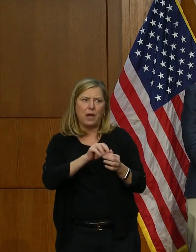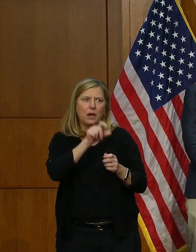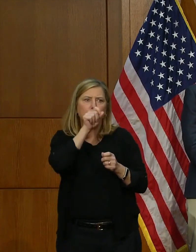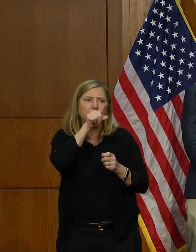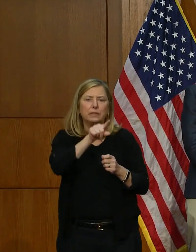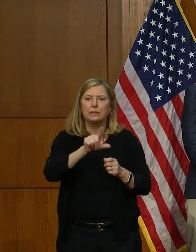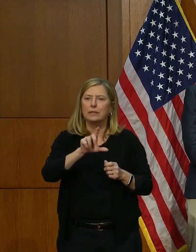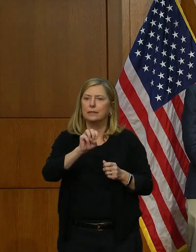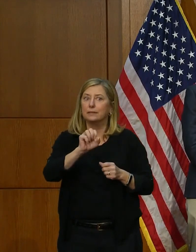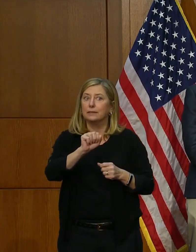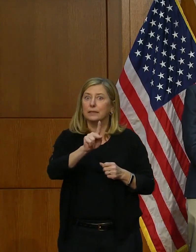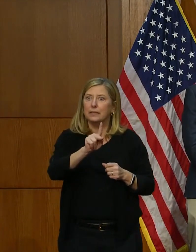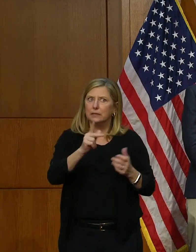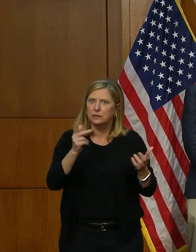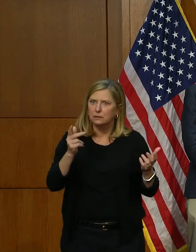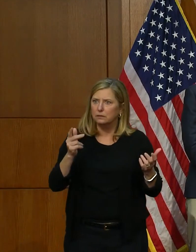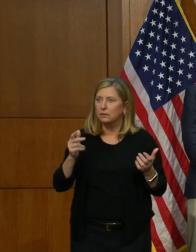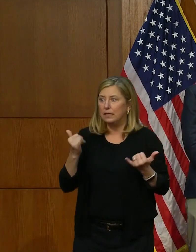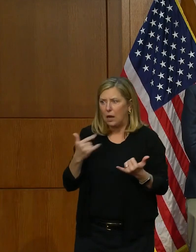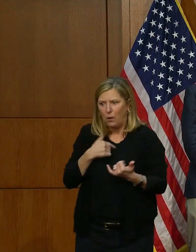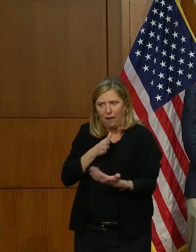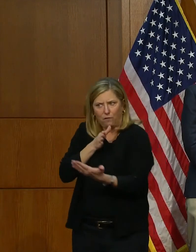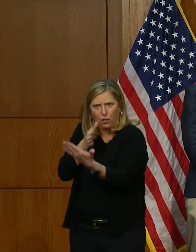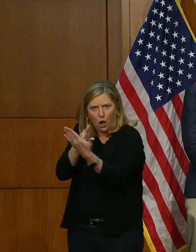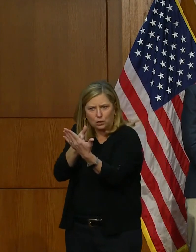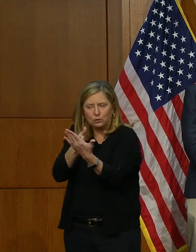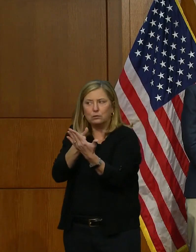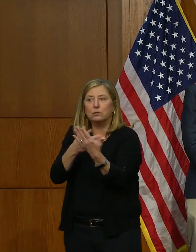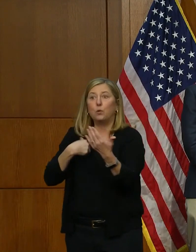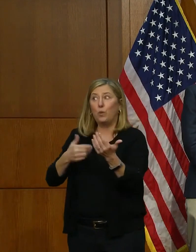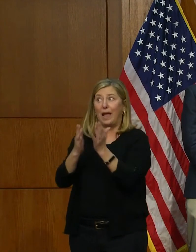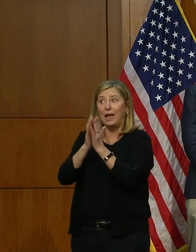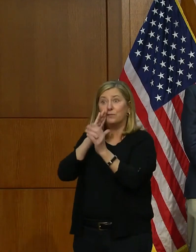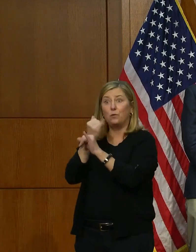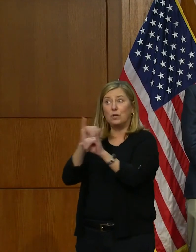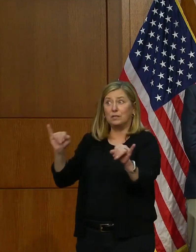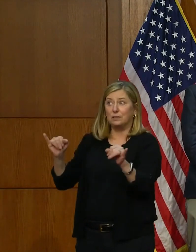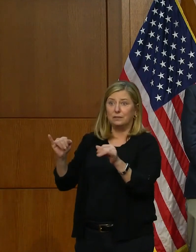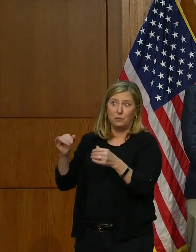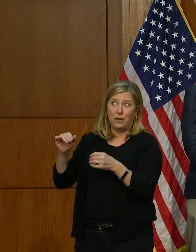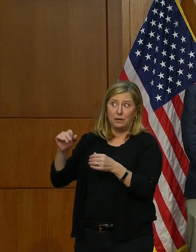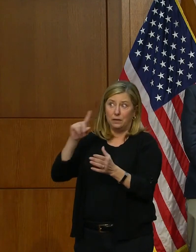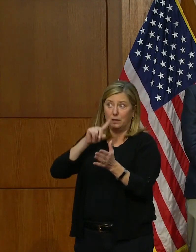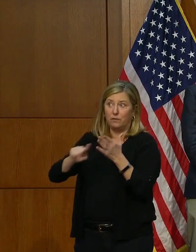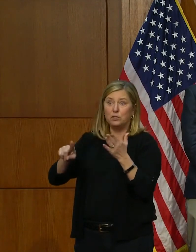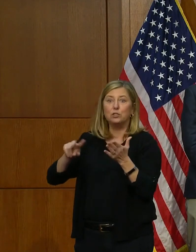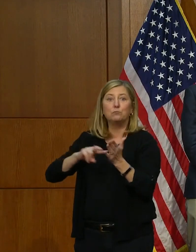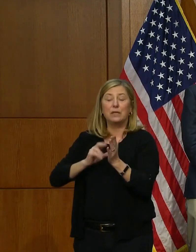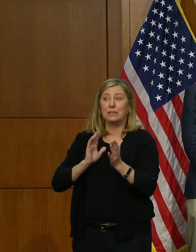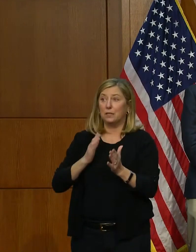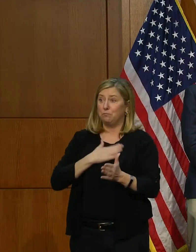POLICE INVESTIGATION INTO THE ILLEGAL LEAKS. BECAUSE NOW THERE'S AN ACTIVE LAWSUIT AND